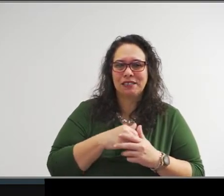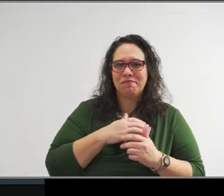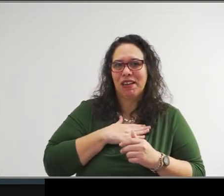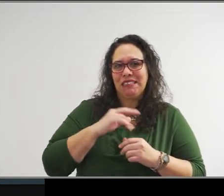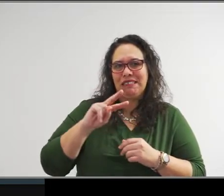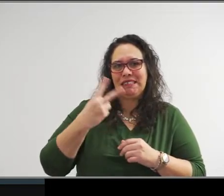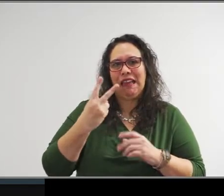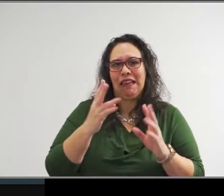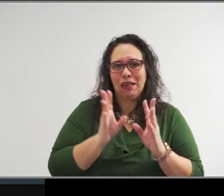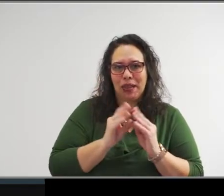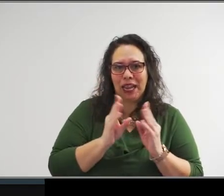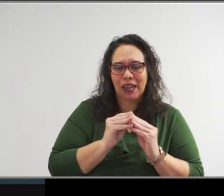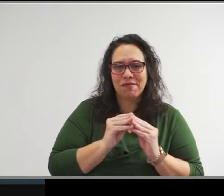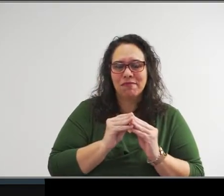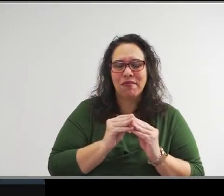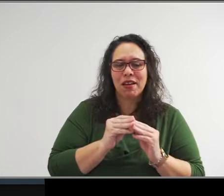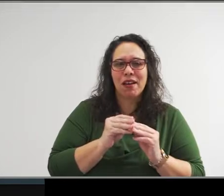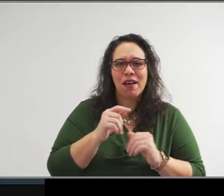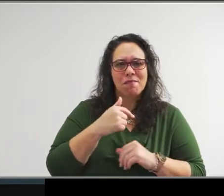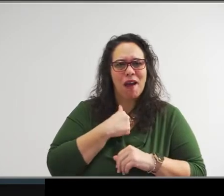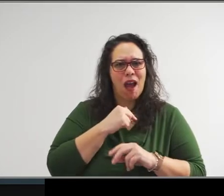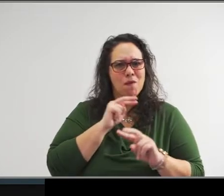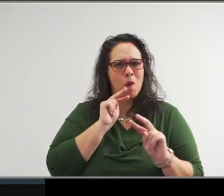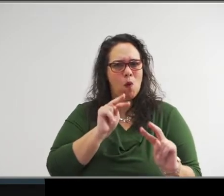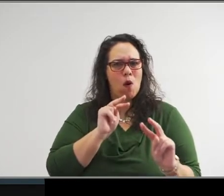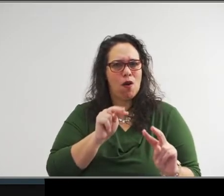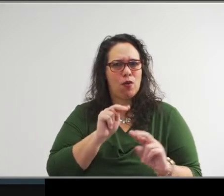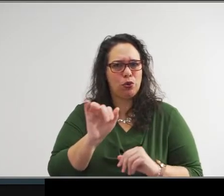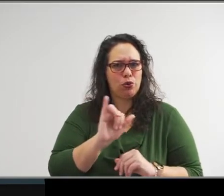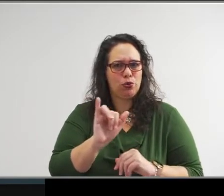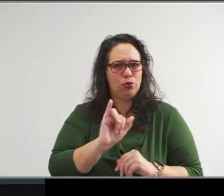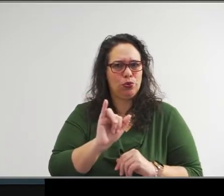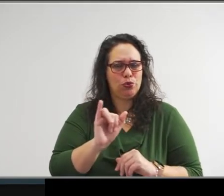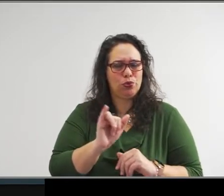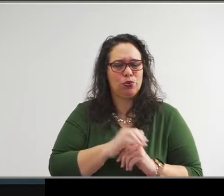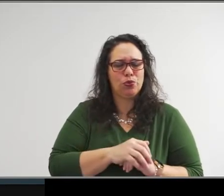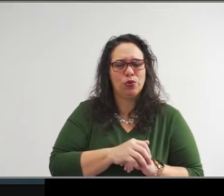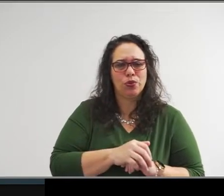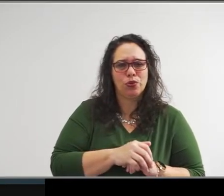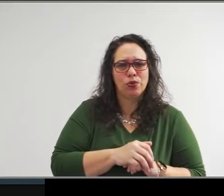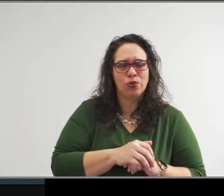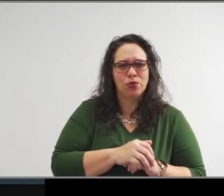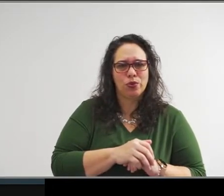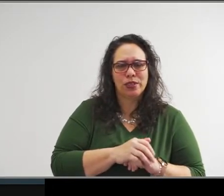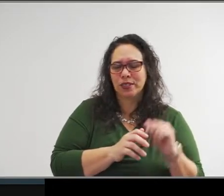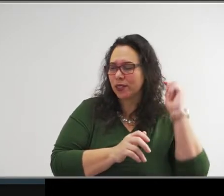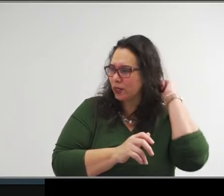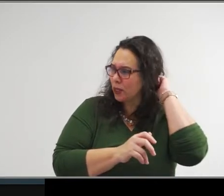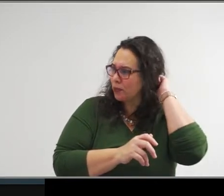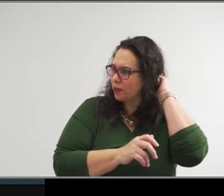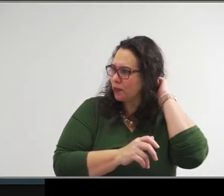And I too have been watching from a floor as the district, the administrative staff